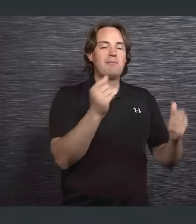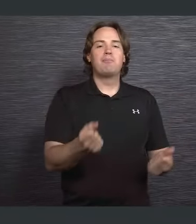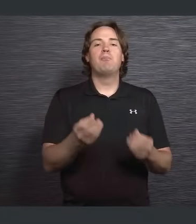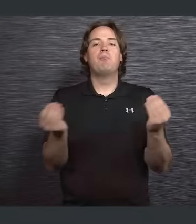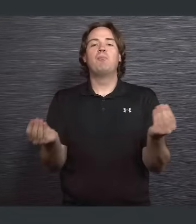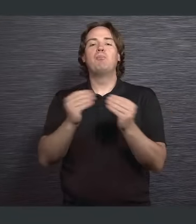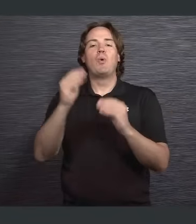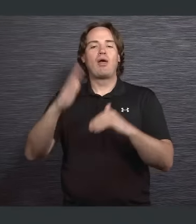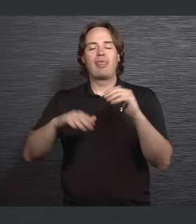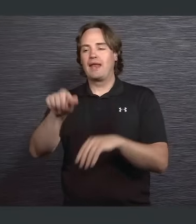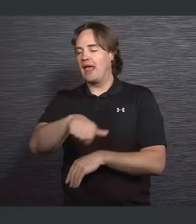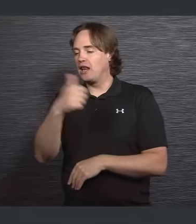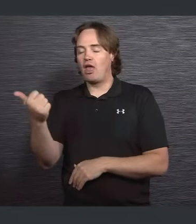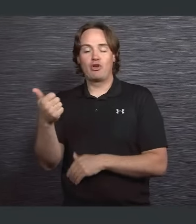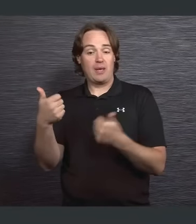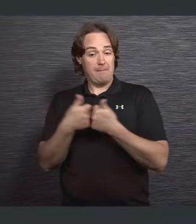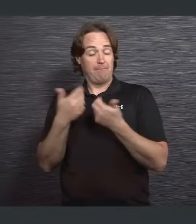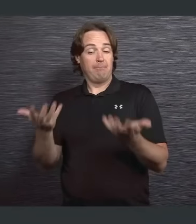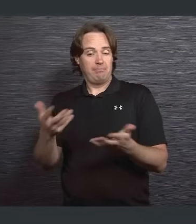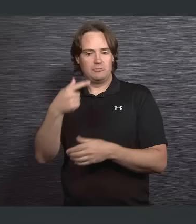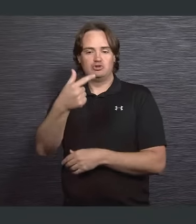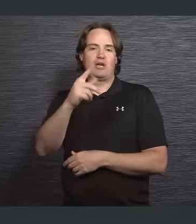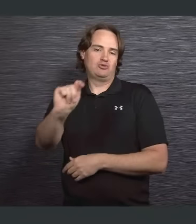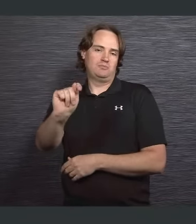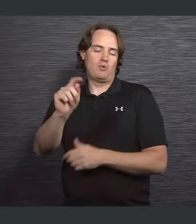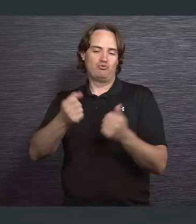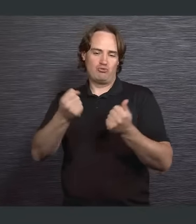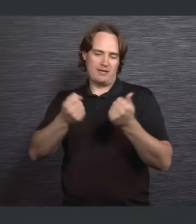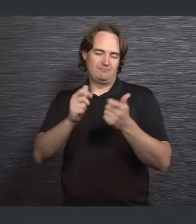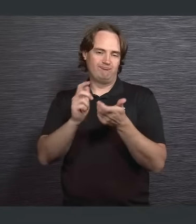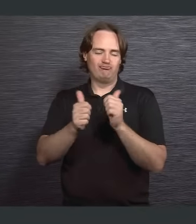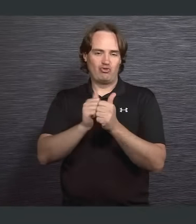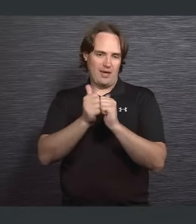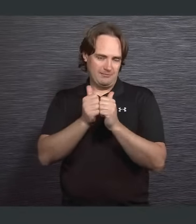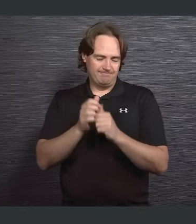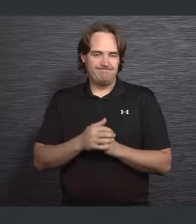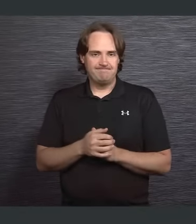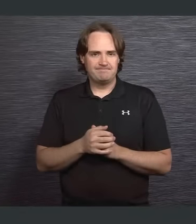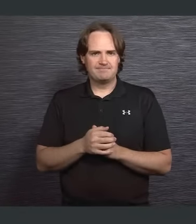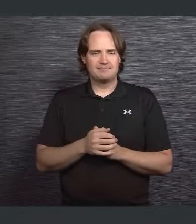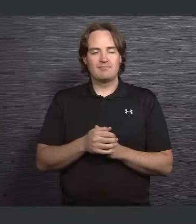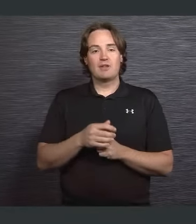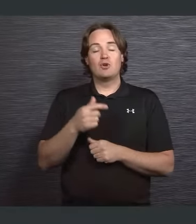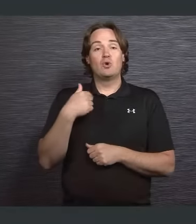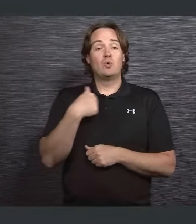developed by PlayStation studios. GT 7 launched last year to critical acclaim,